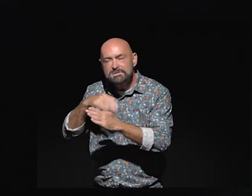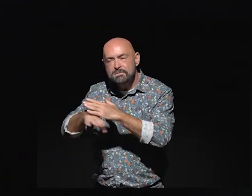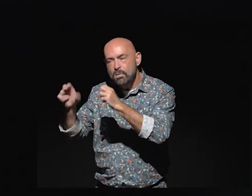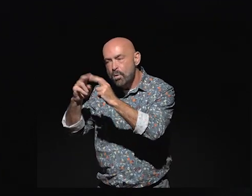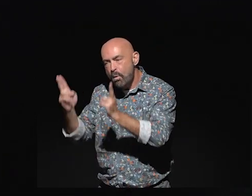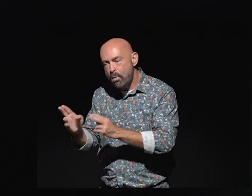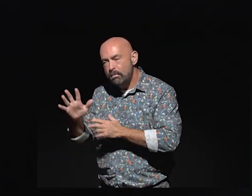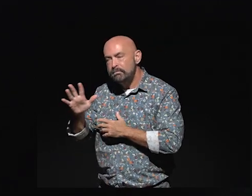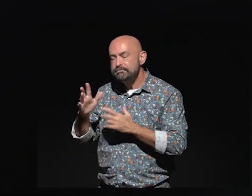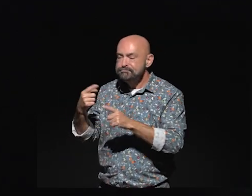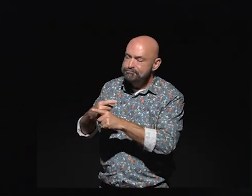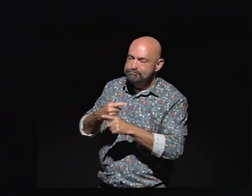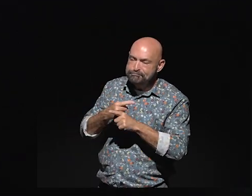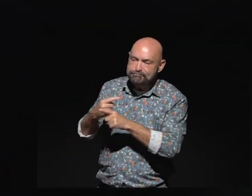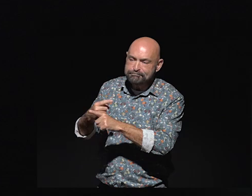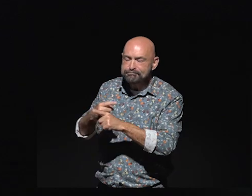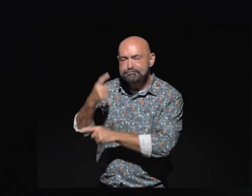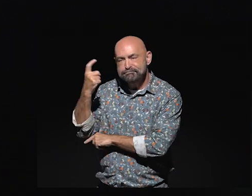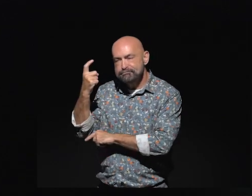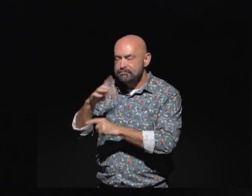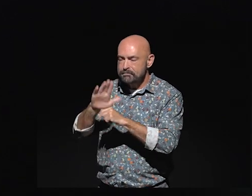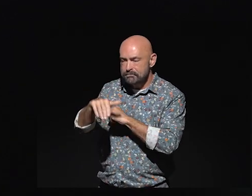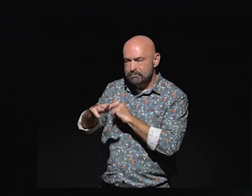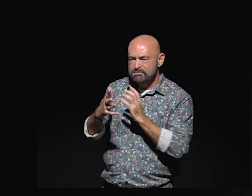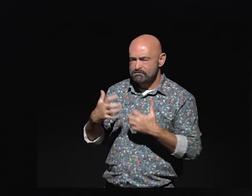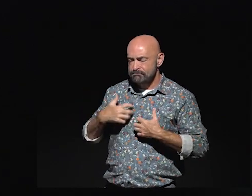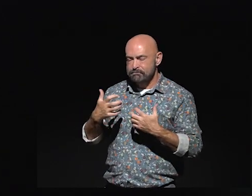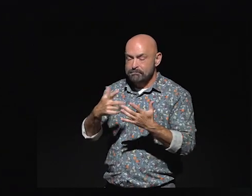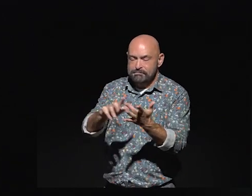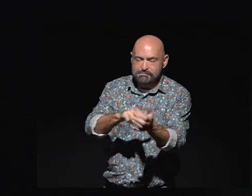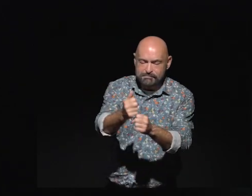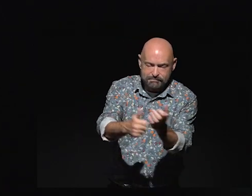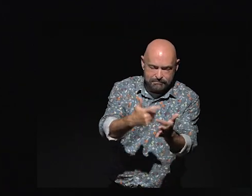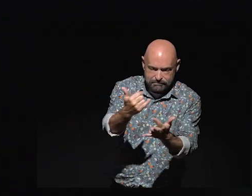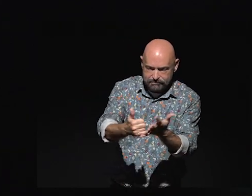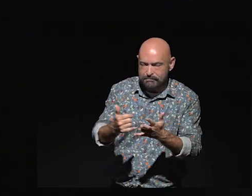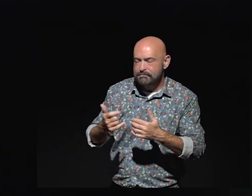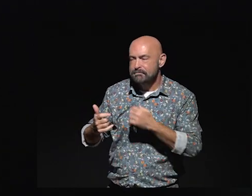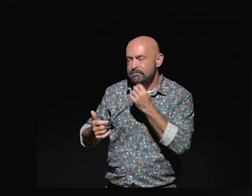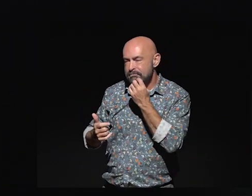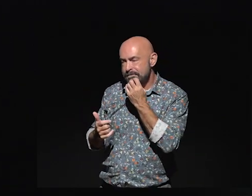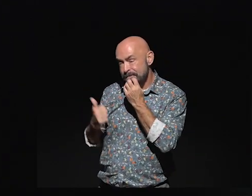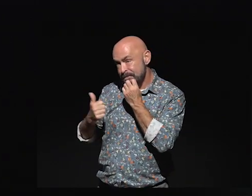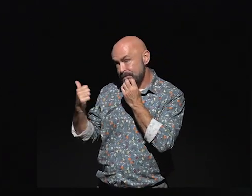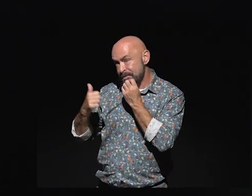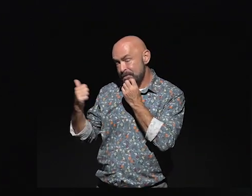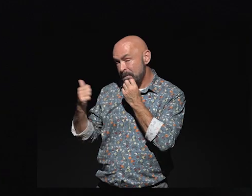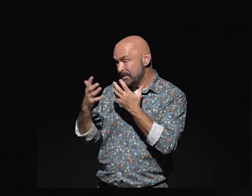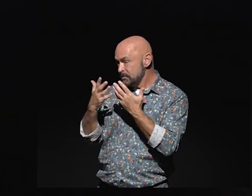in conversation, thinking about what Ingres, or whomever it is she's talking to, is talking about. This is a public picture.